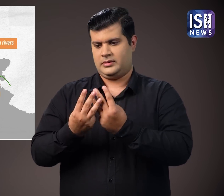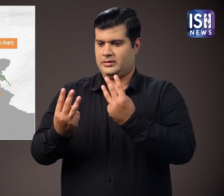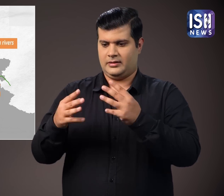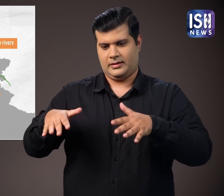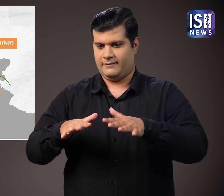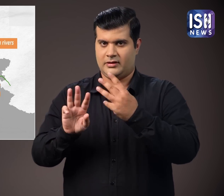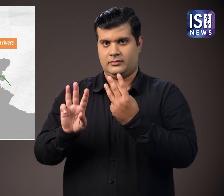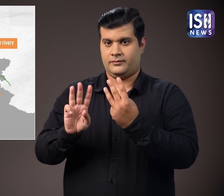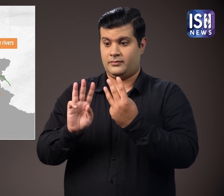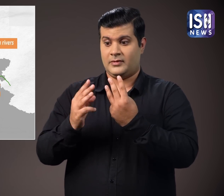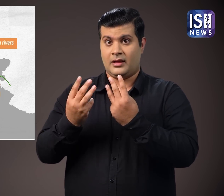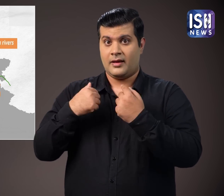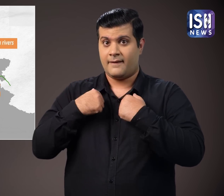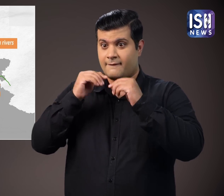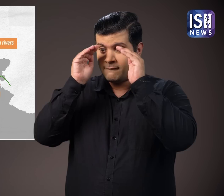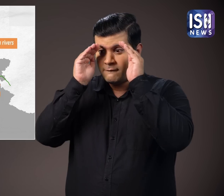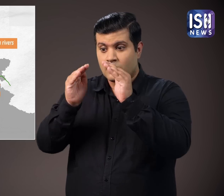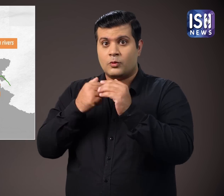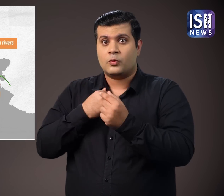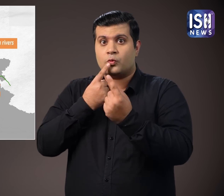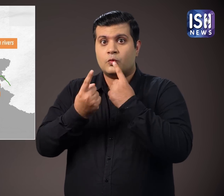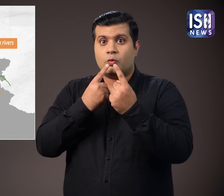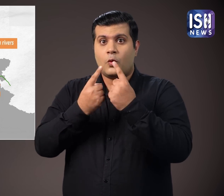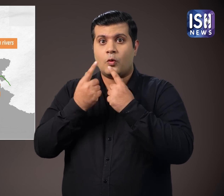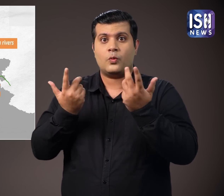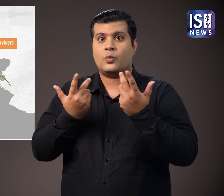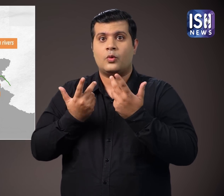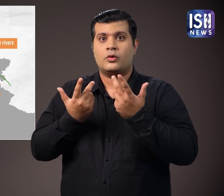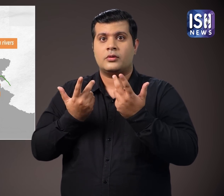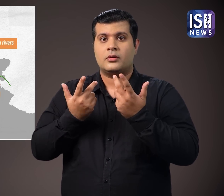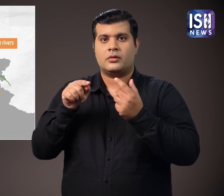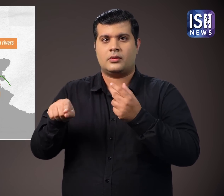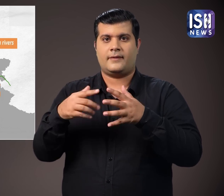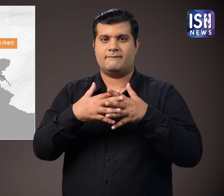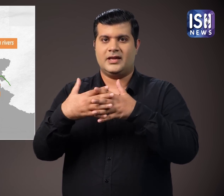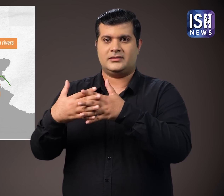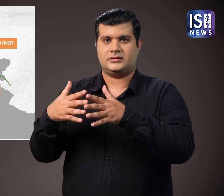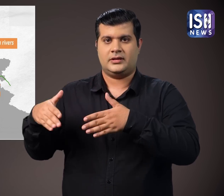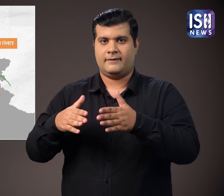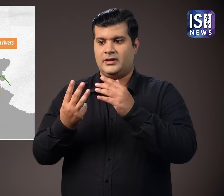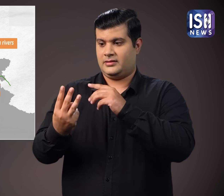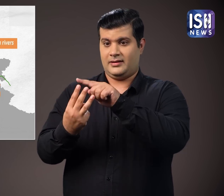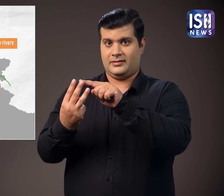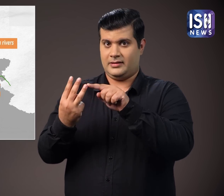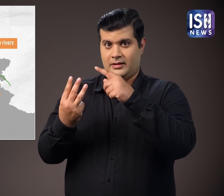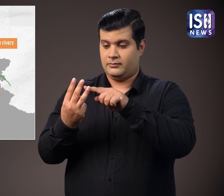The rivers are split into two sets of three, and I’ll focus on the three Western Rivers.